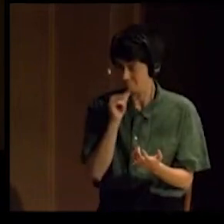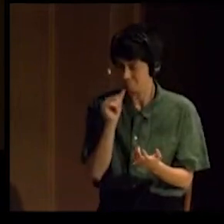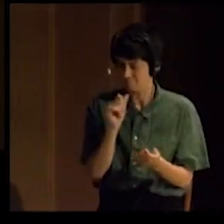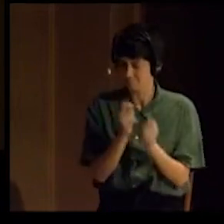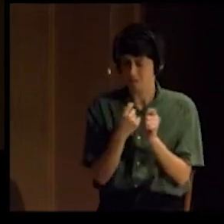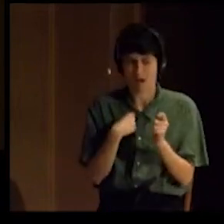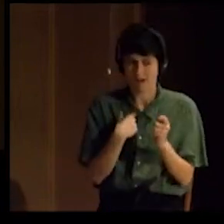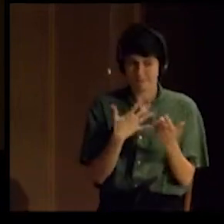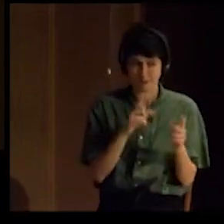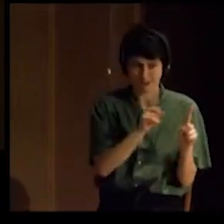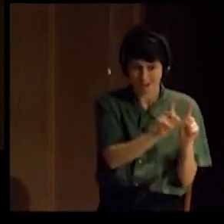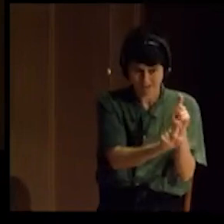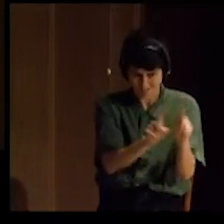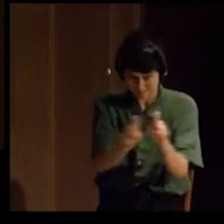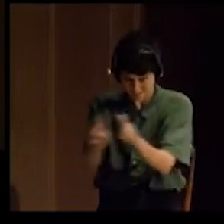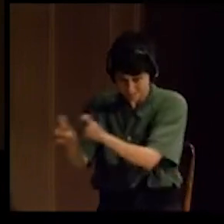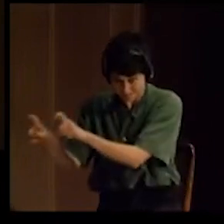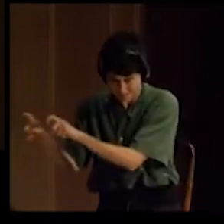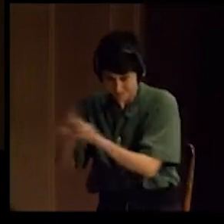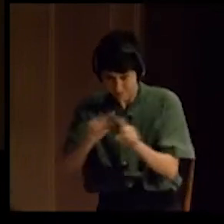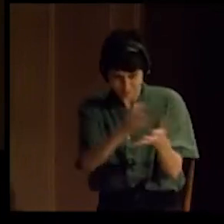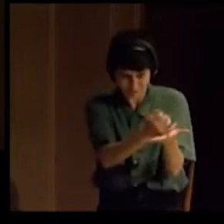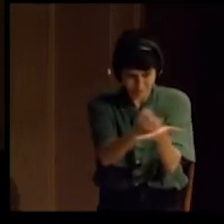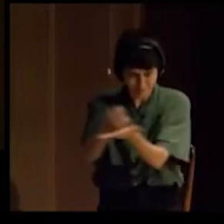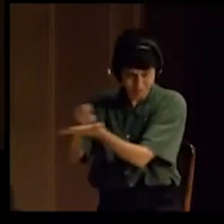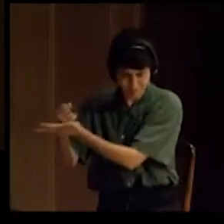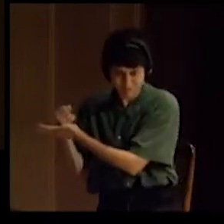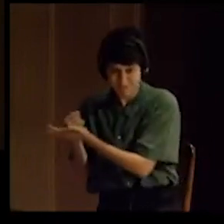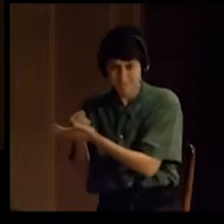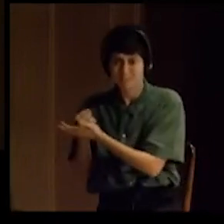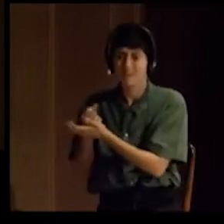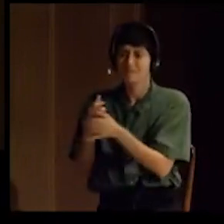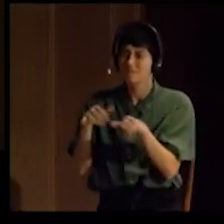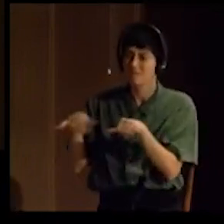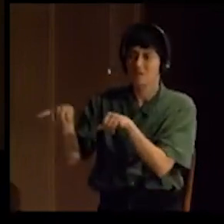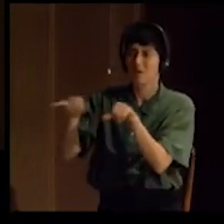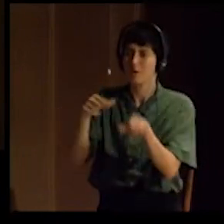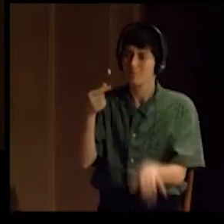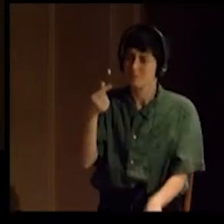around the world, the common green magpie is green when it's collected,